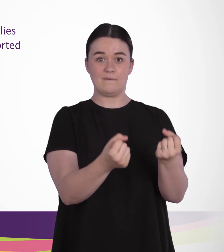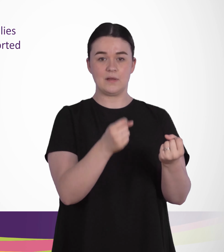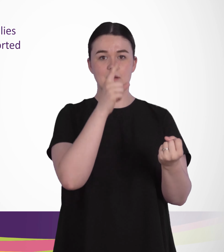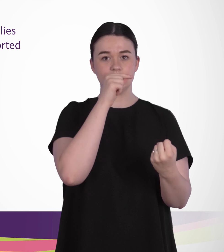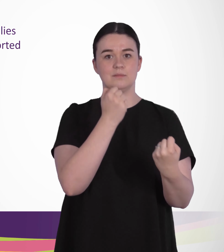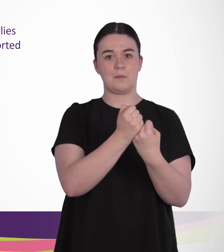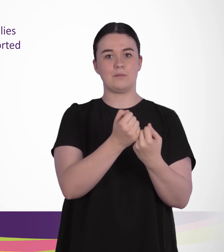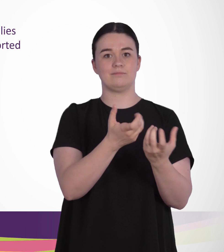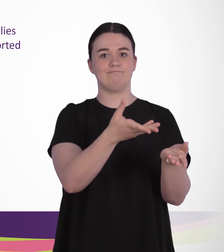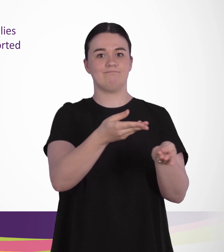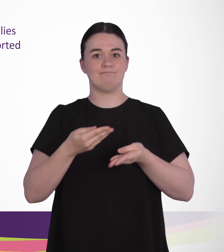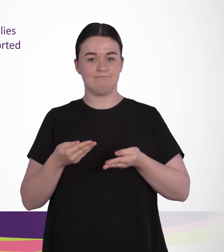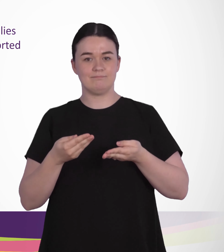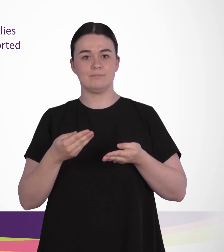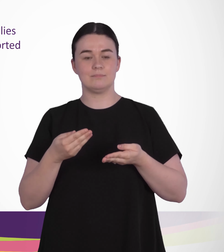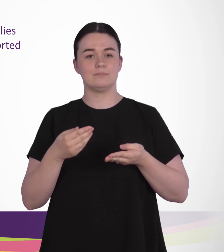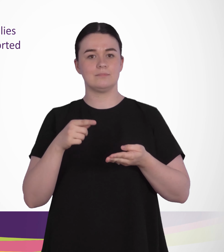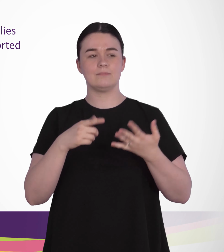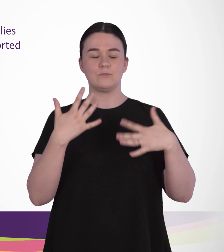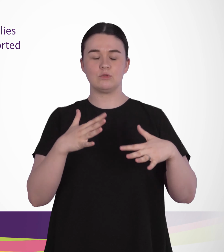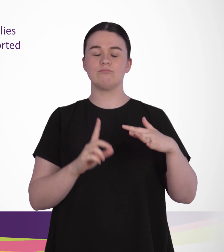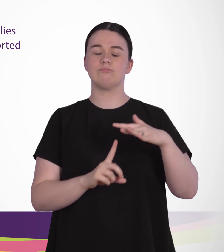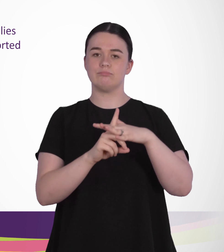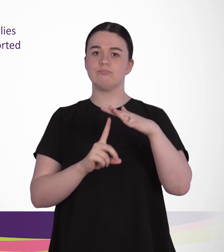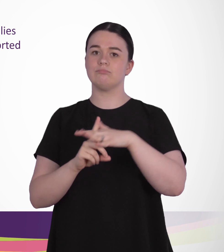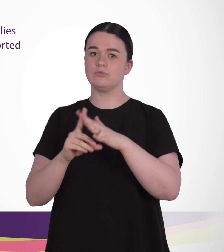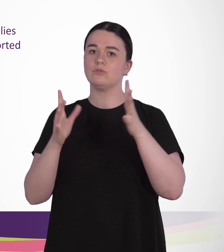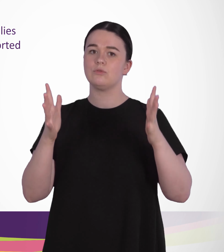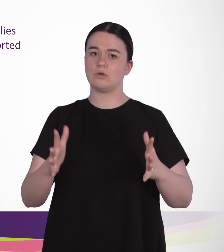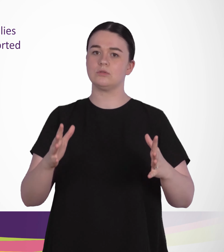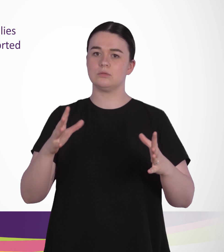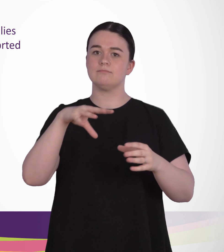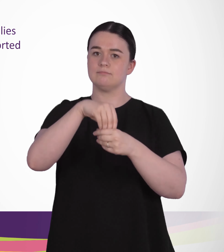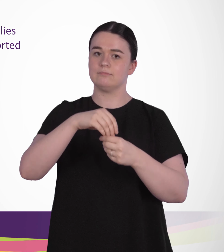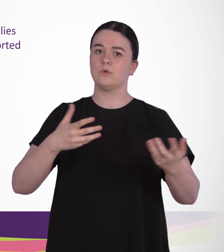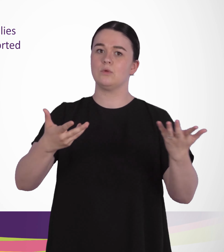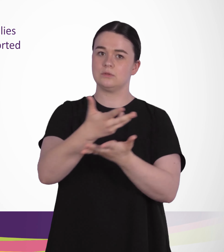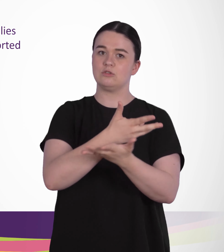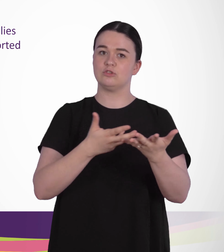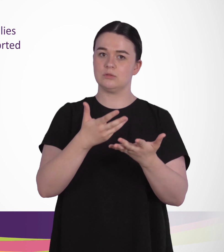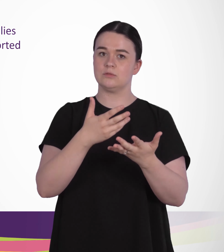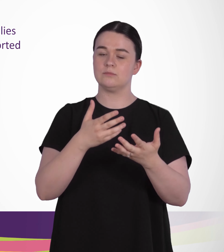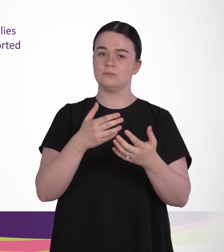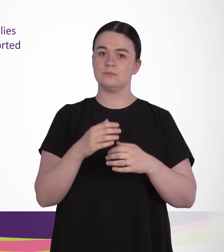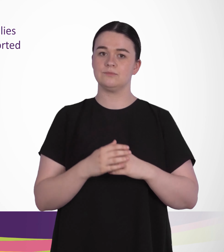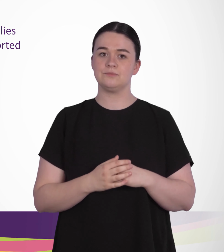and supports was also a strong theme from the consultations.